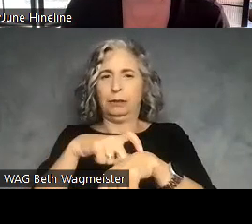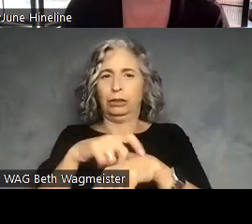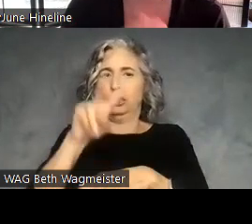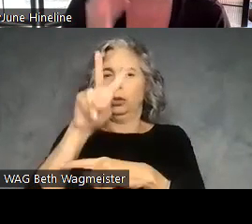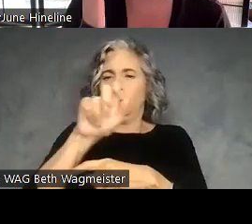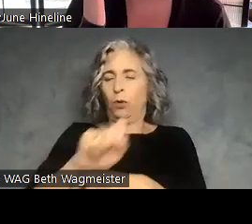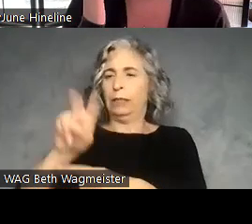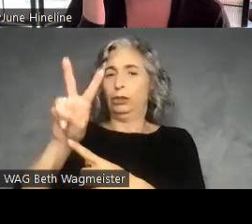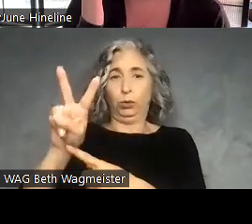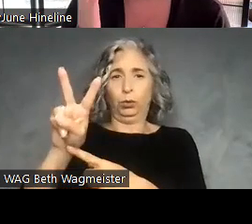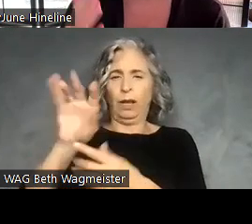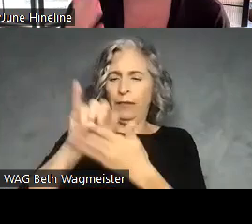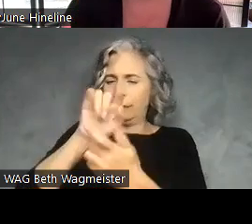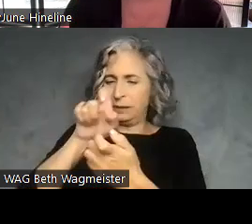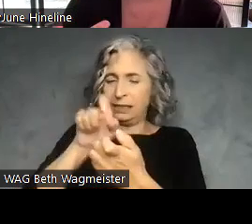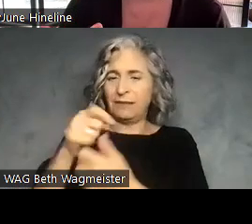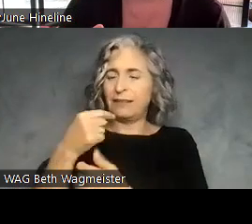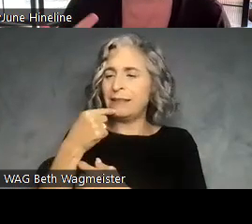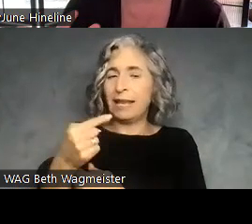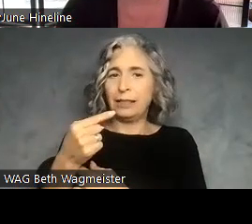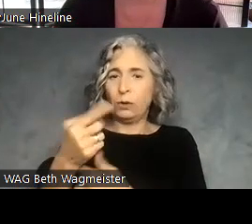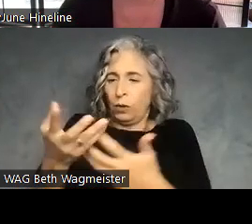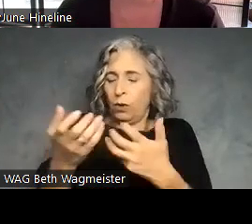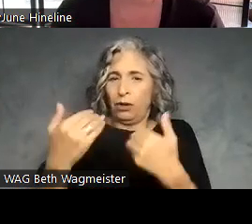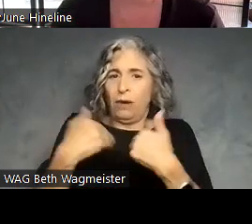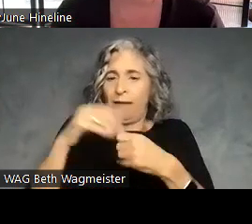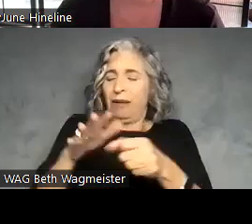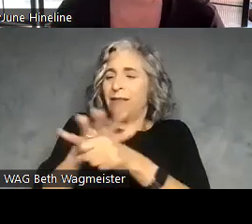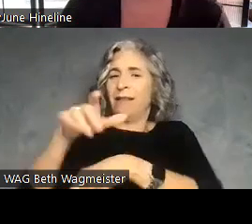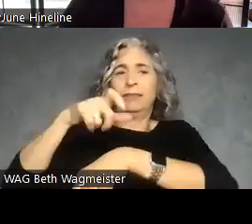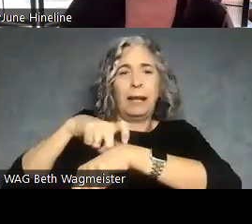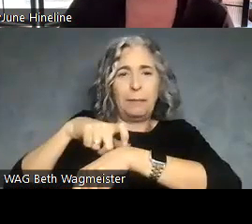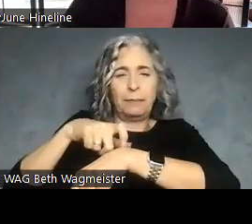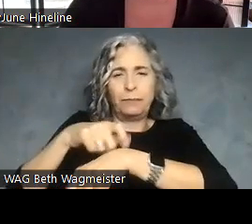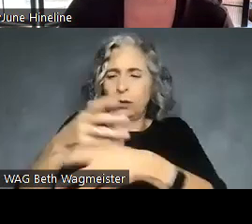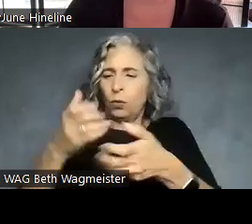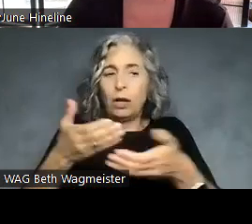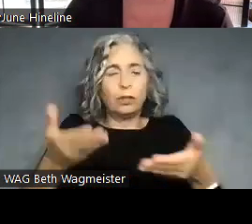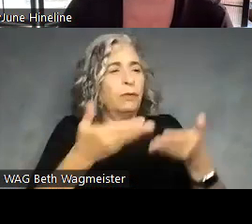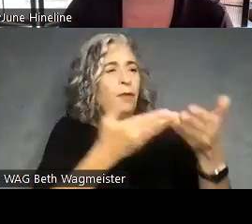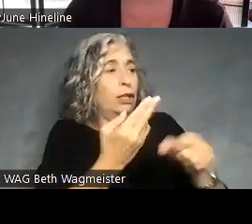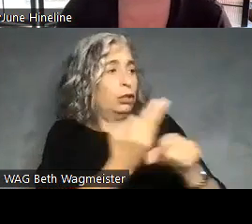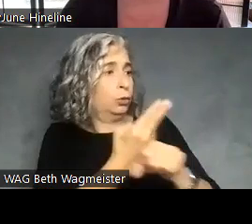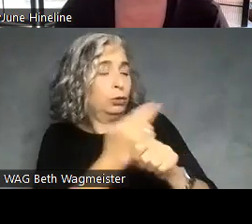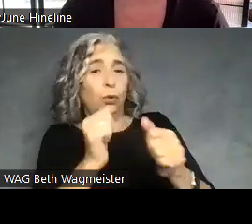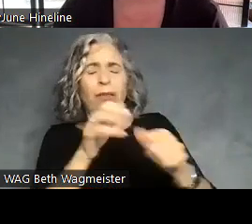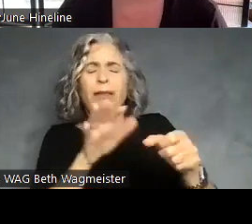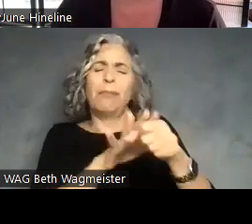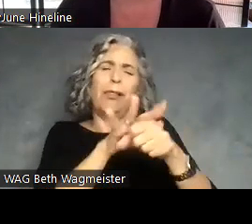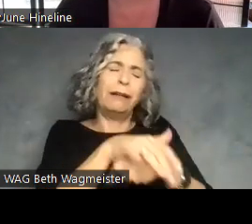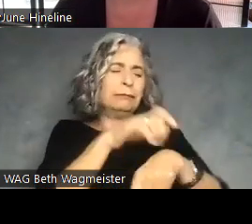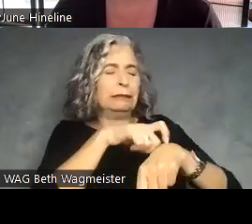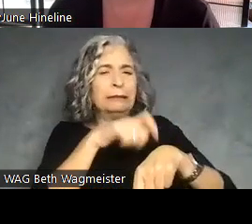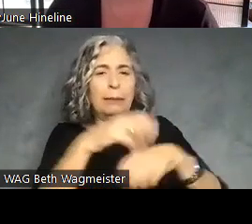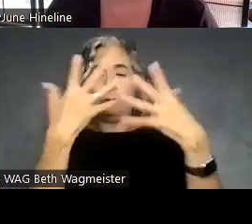our entire audience, including people who have vision, hearing, and neurological disabilities.